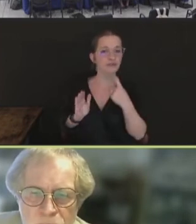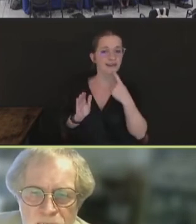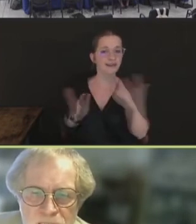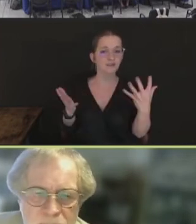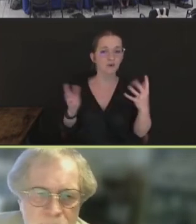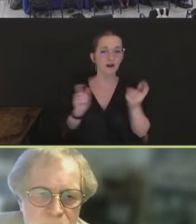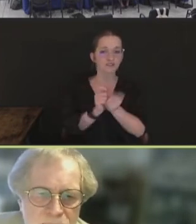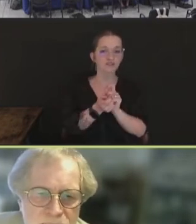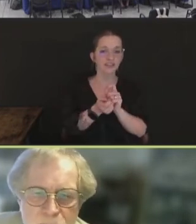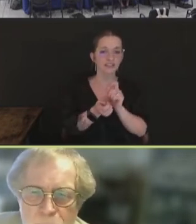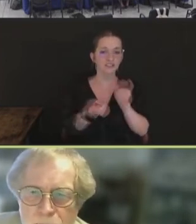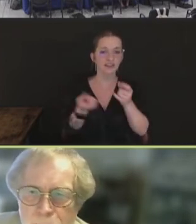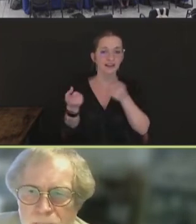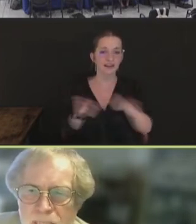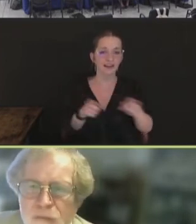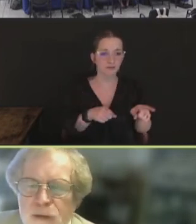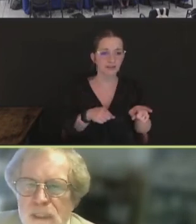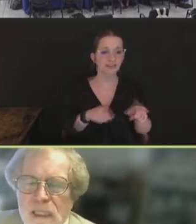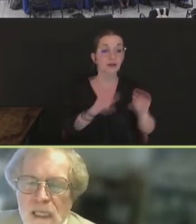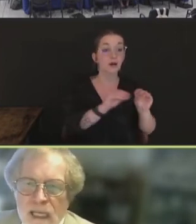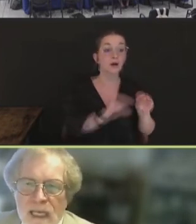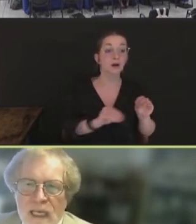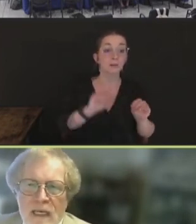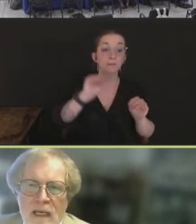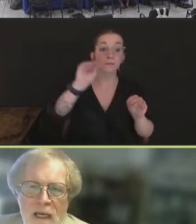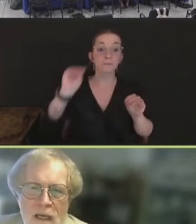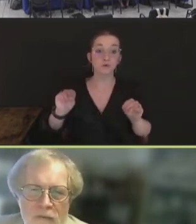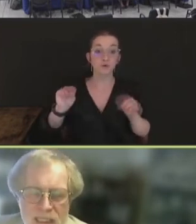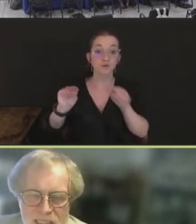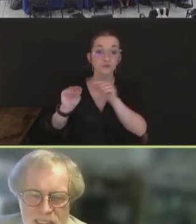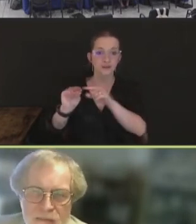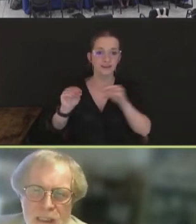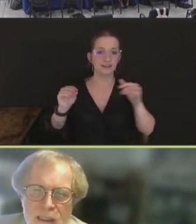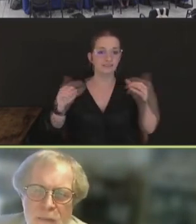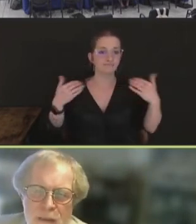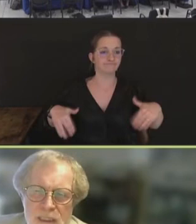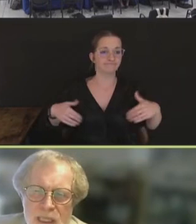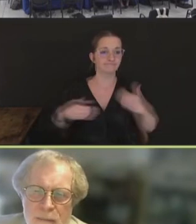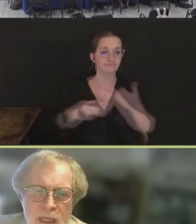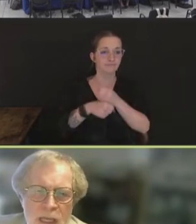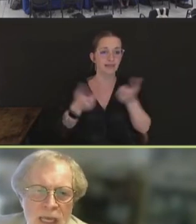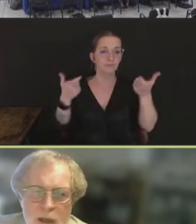Moving this segment to there made a big difference in vaccine safety compared to Sabin, and all